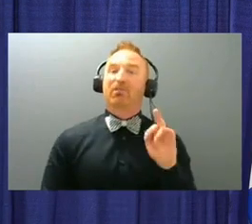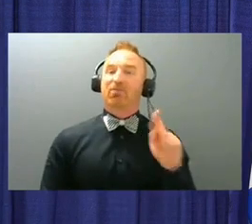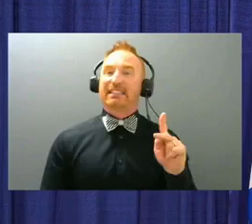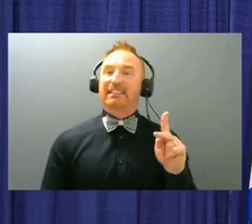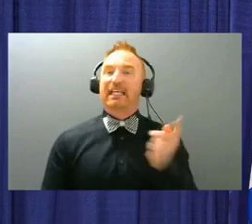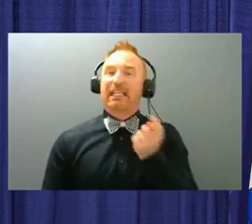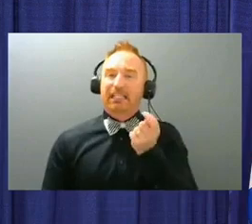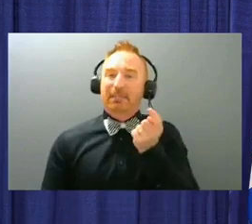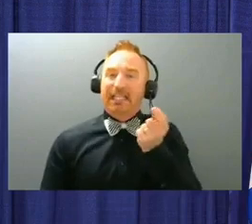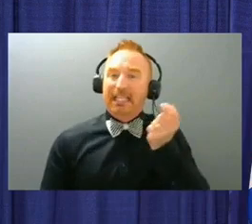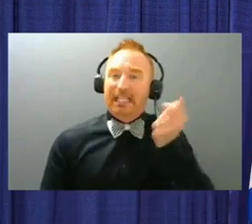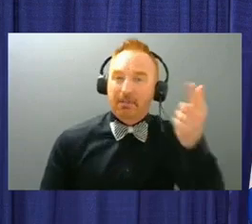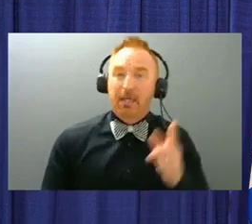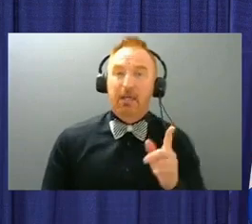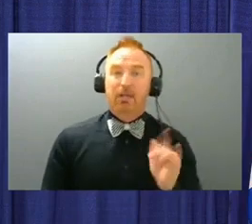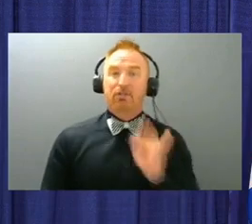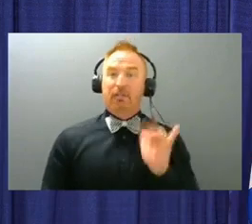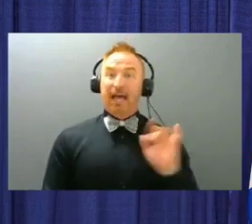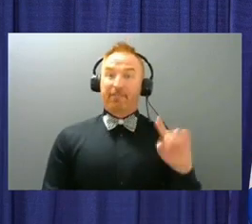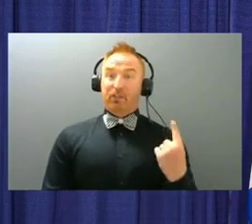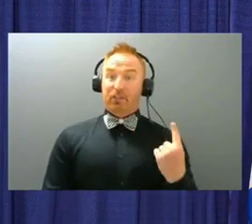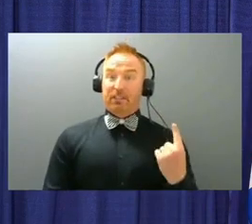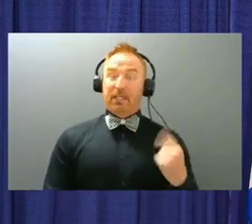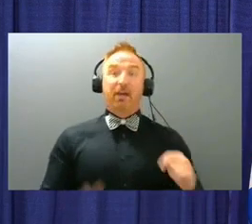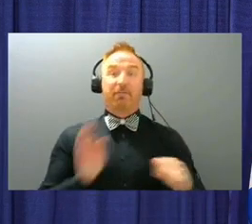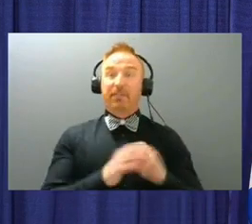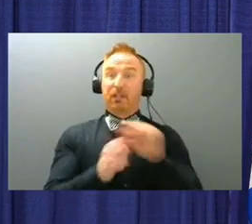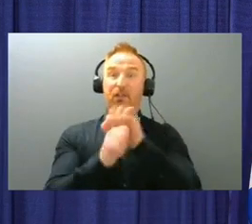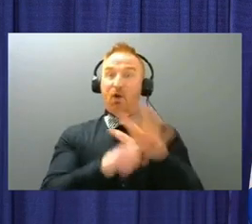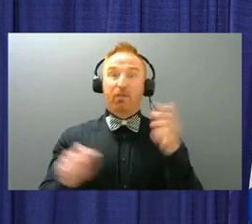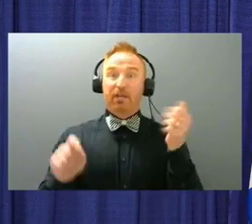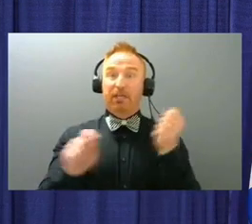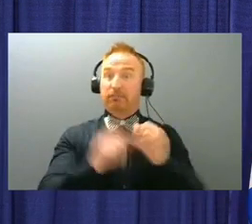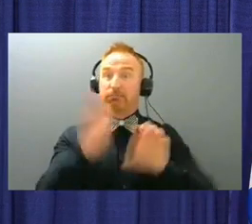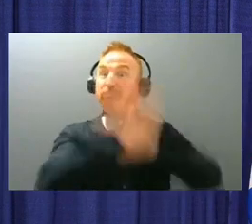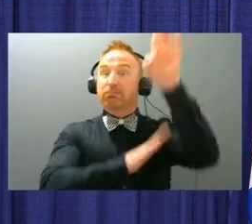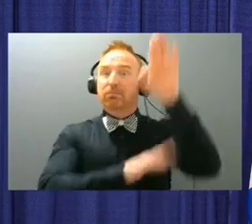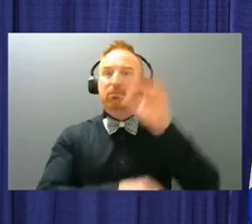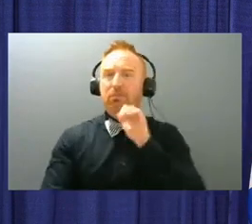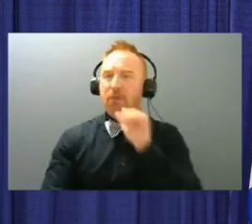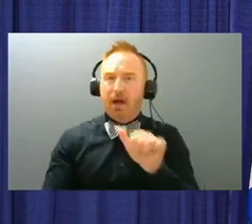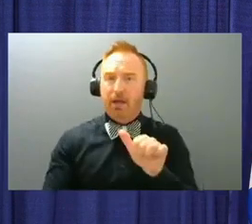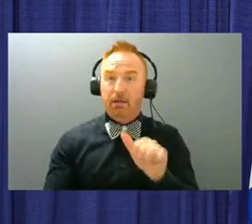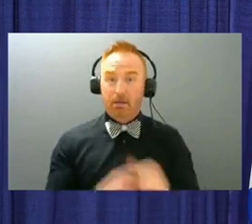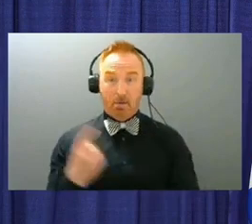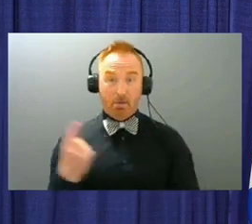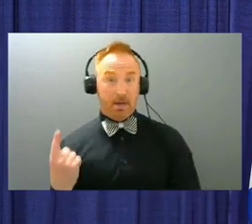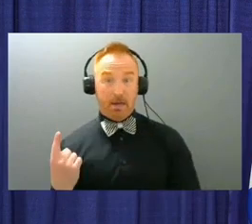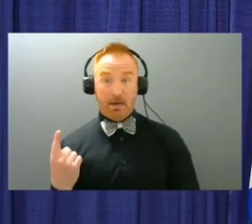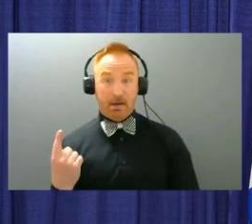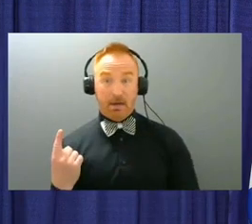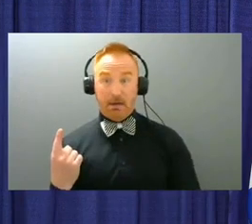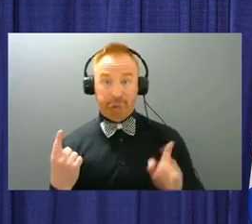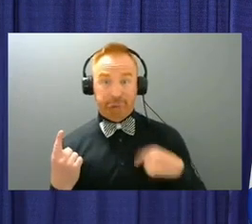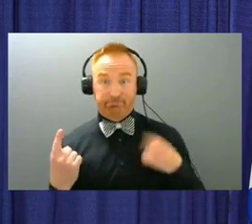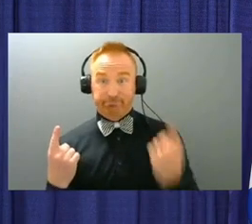Since July 1st, we have hardly seen a rush of new cases. In fact we have only seen one new case in Yukon since that